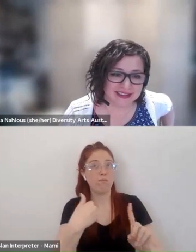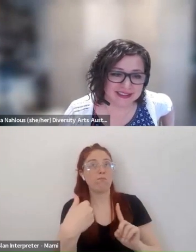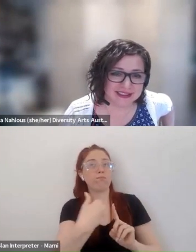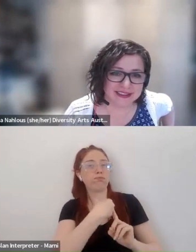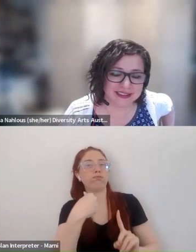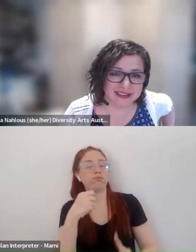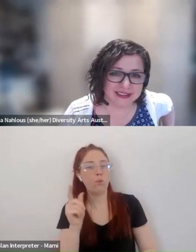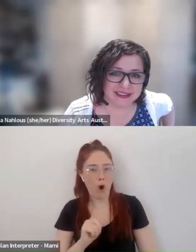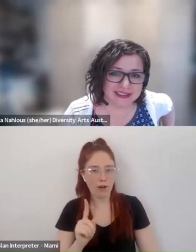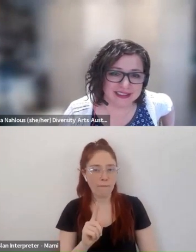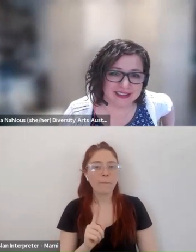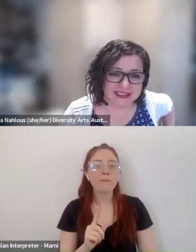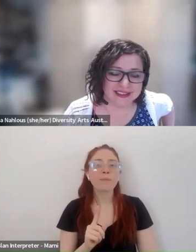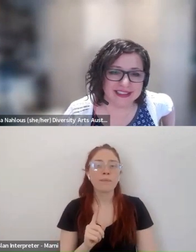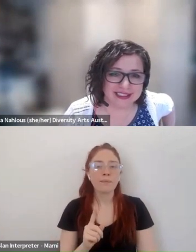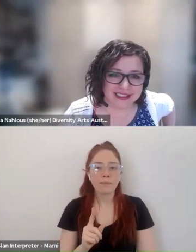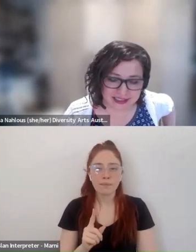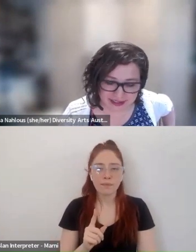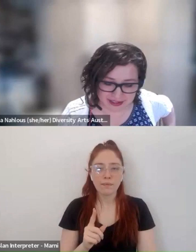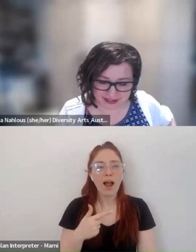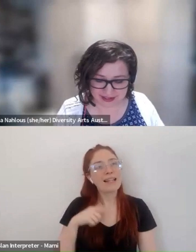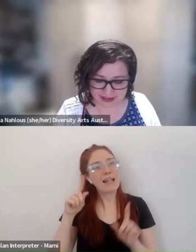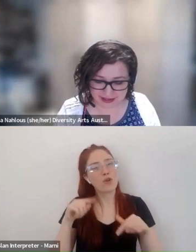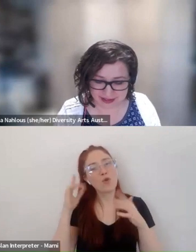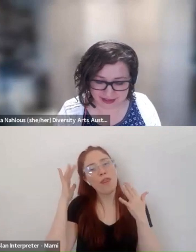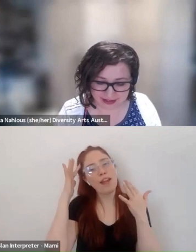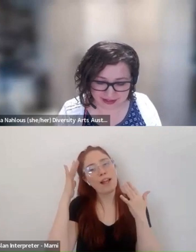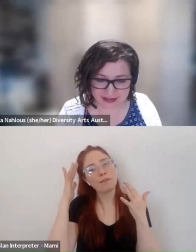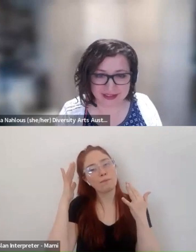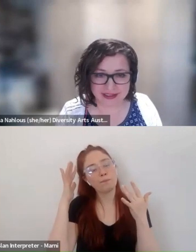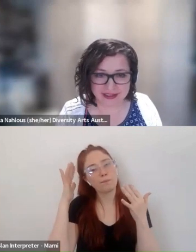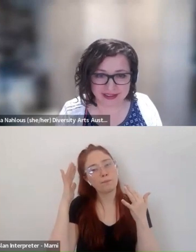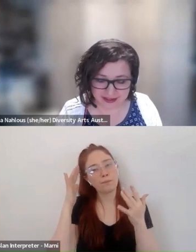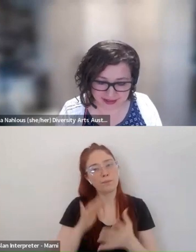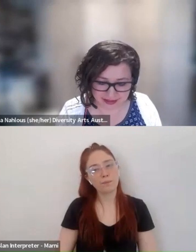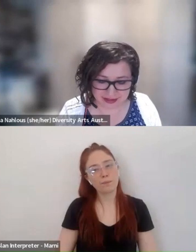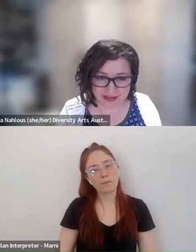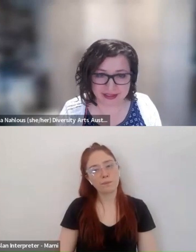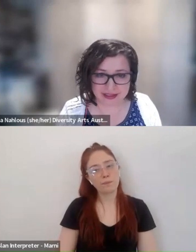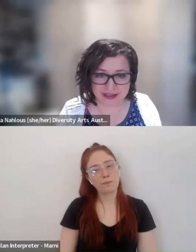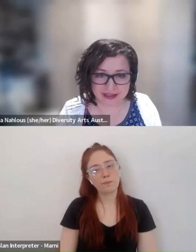in my mind, I was going, how do we, how do we? How do we capture?